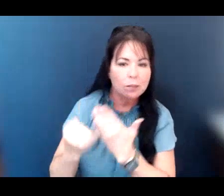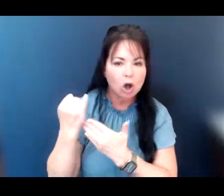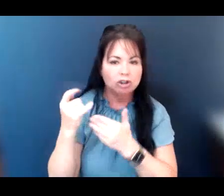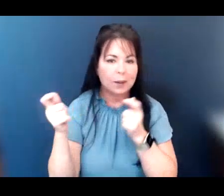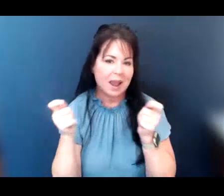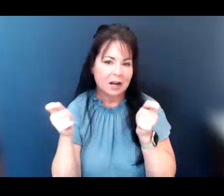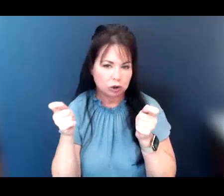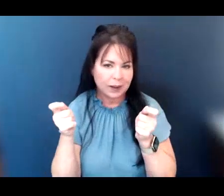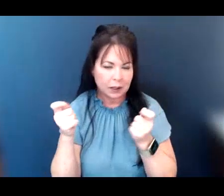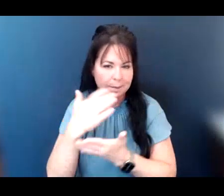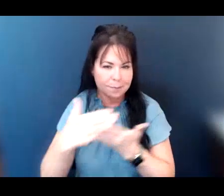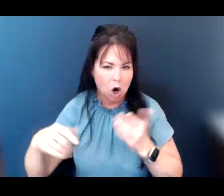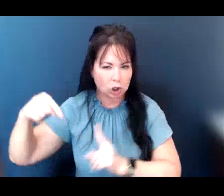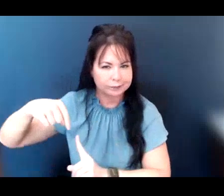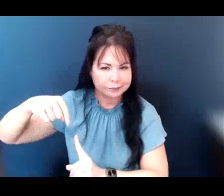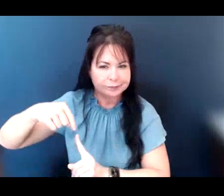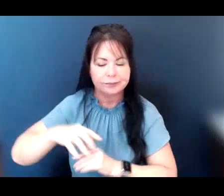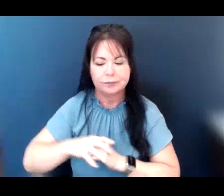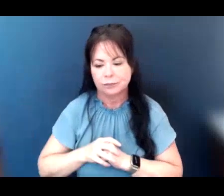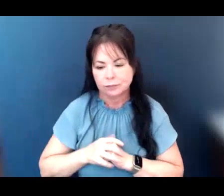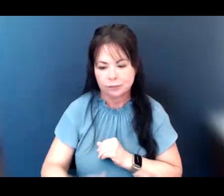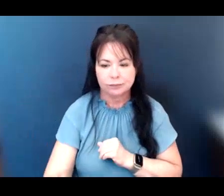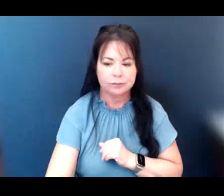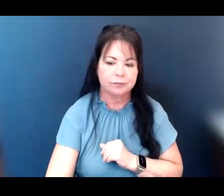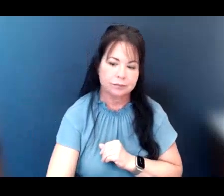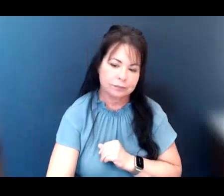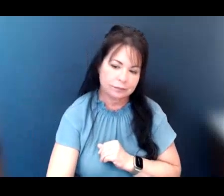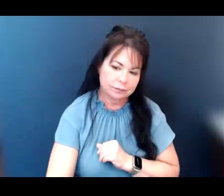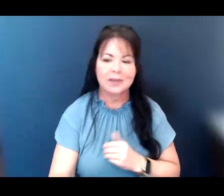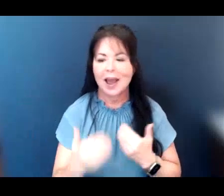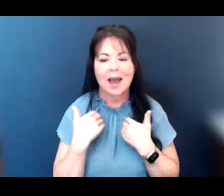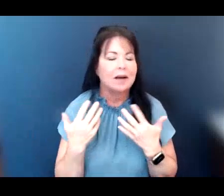I think that there is a lot of focus with some of these project management strategies